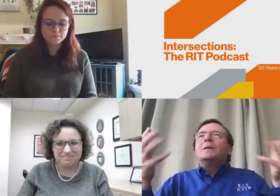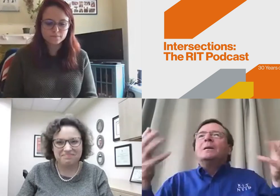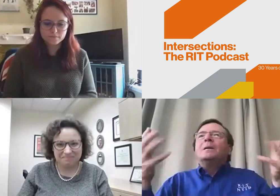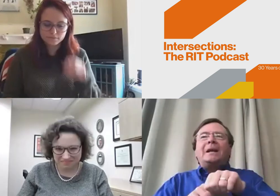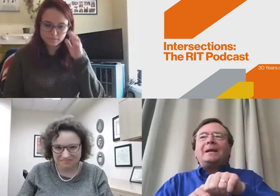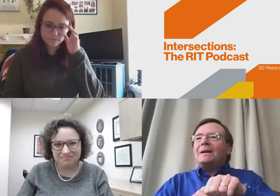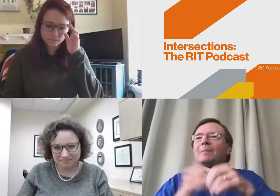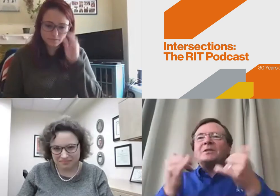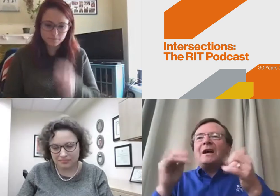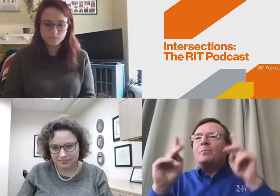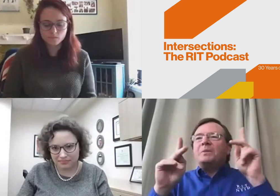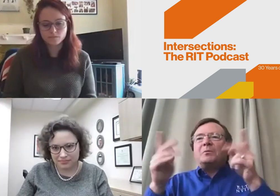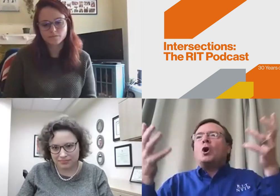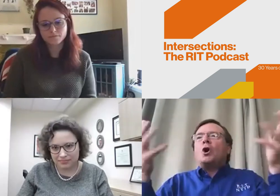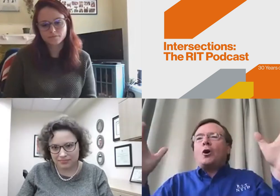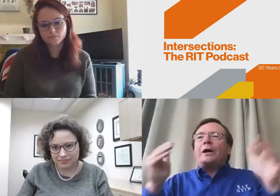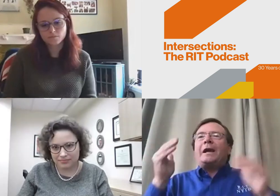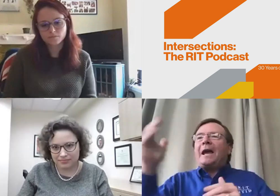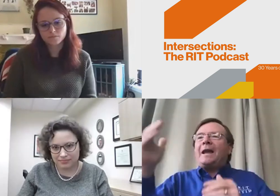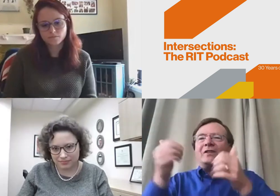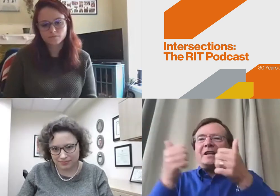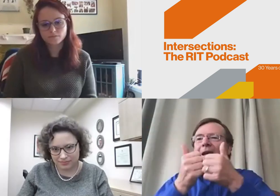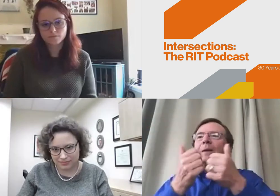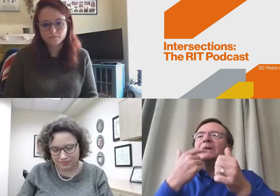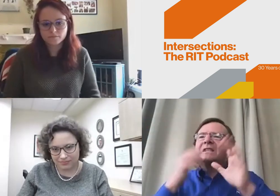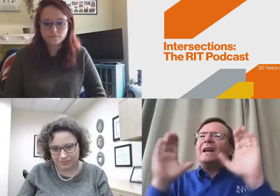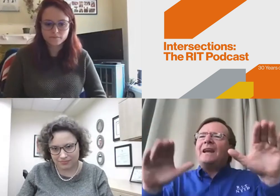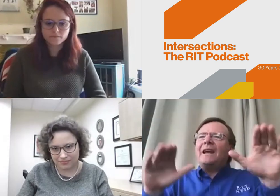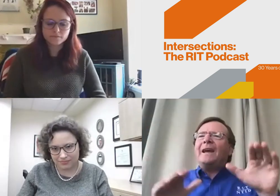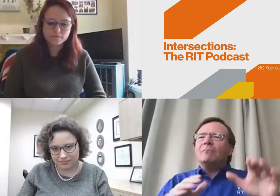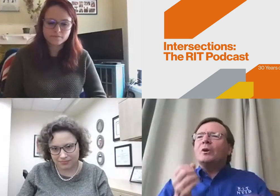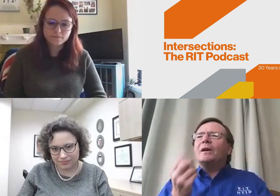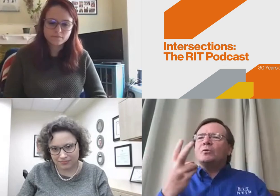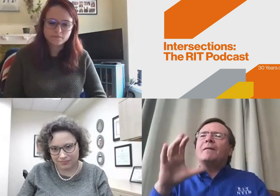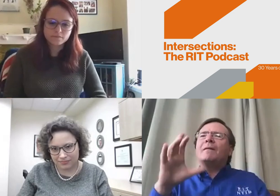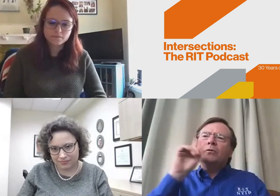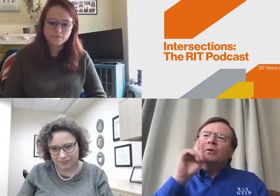But many times now people are already ahead of the game and say, hey, we have 1,200 deaf